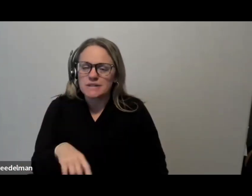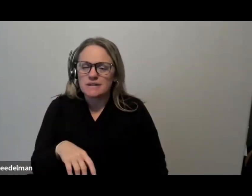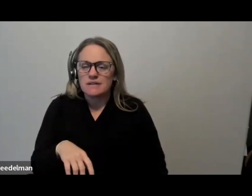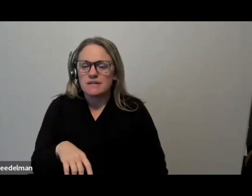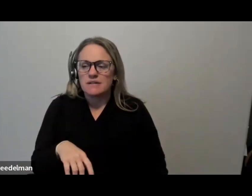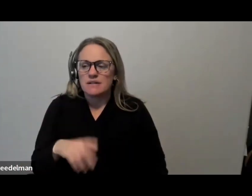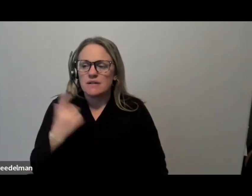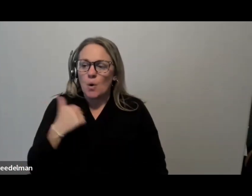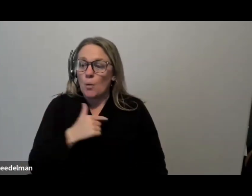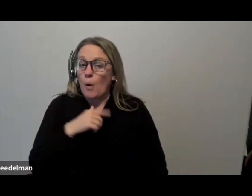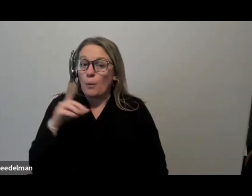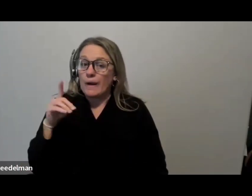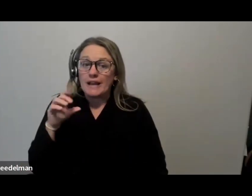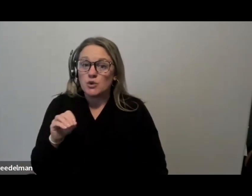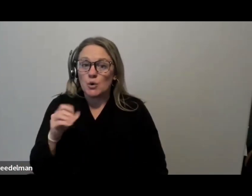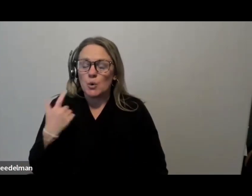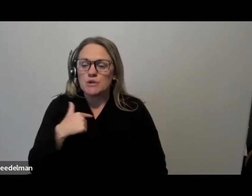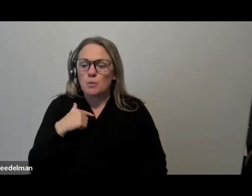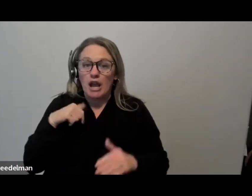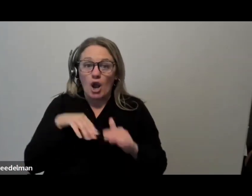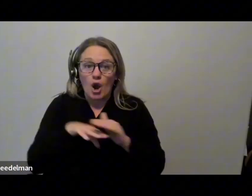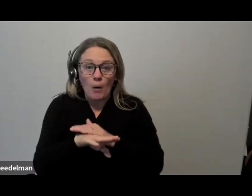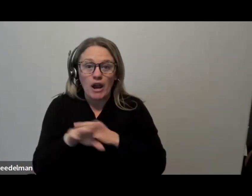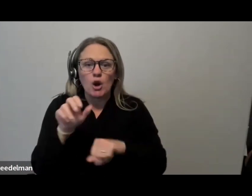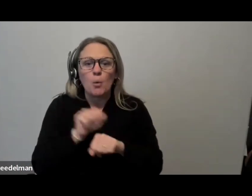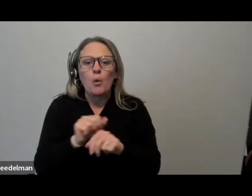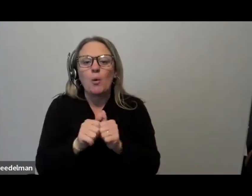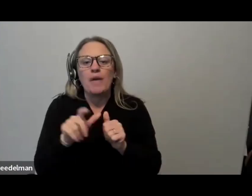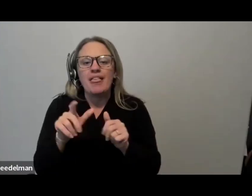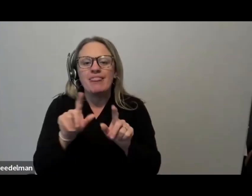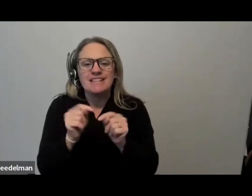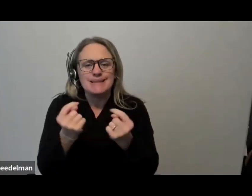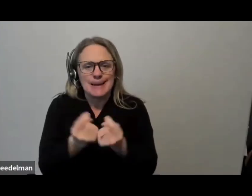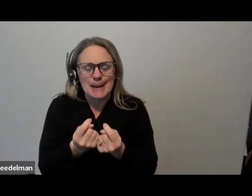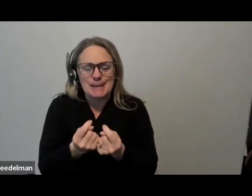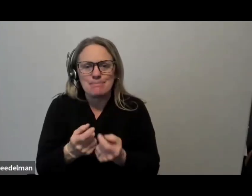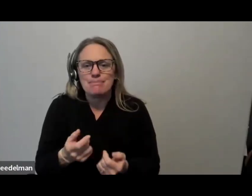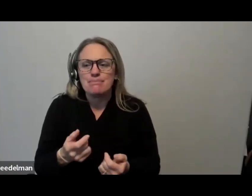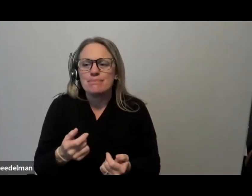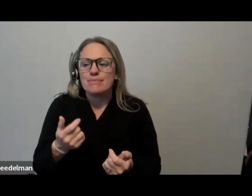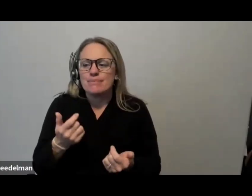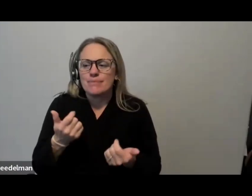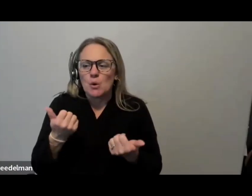and we work with a team, we've tried to narrow it down so that it feels less intimidating for teams to approach accessibility research.